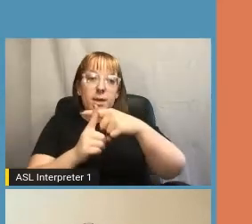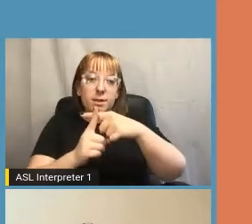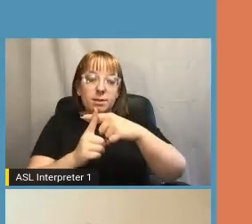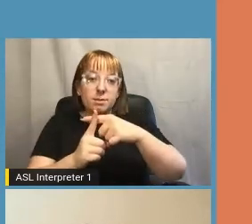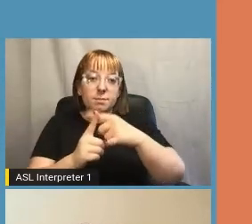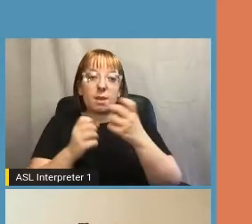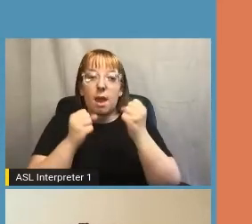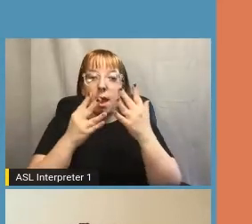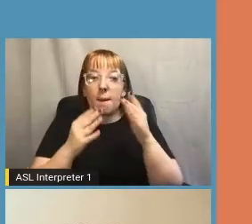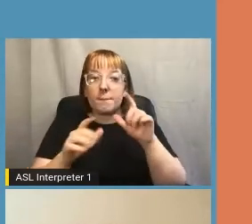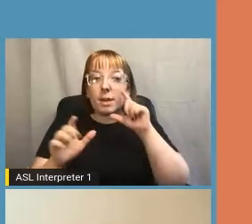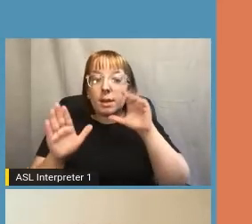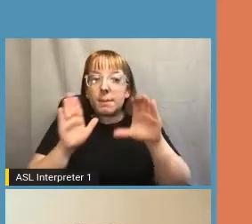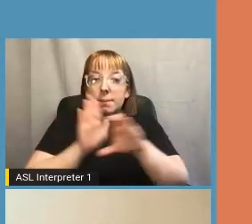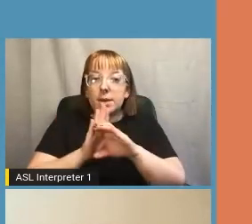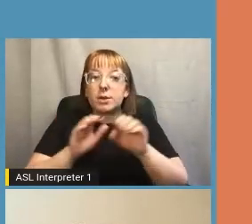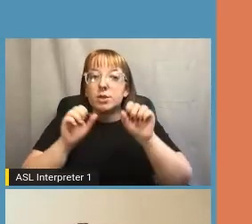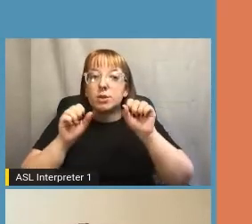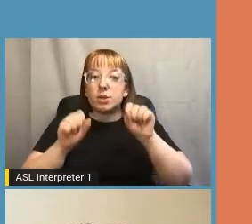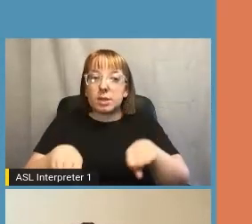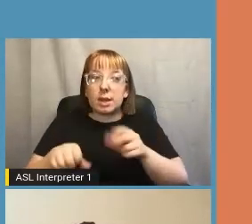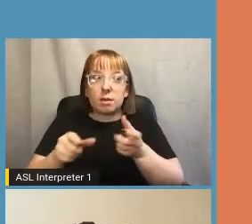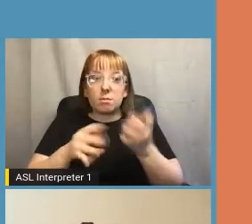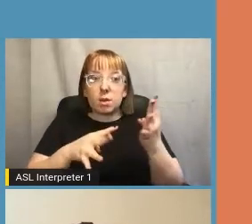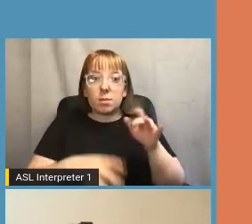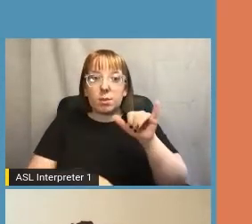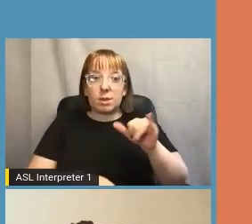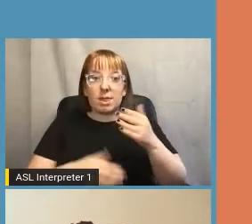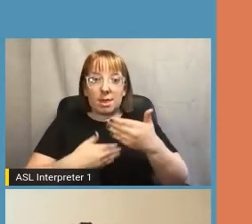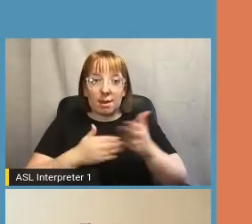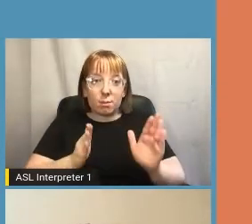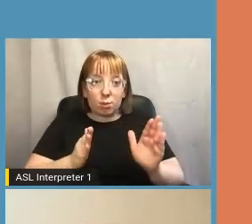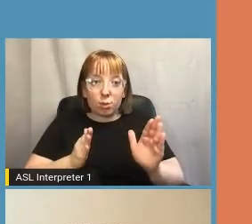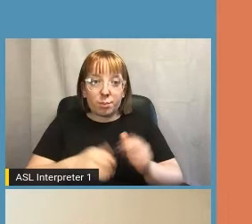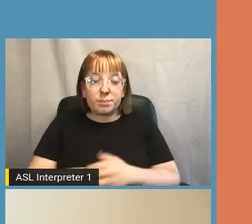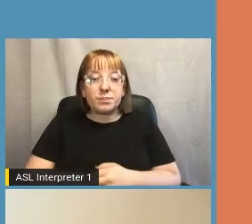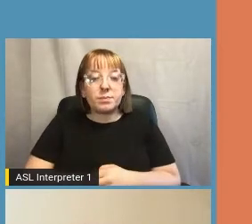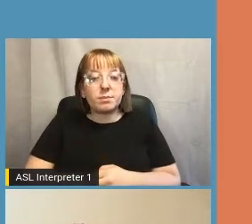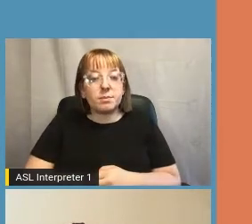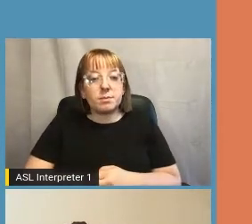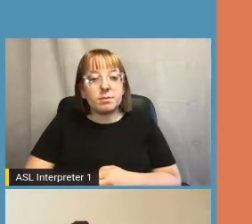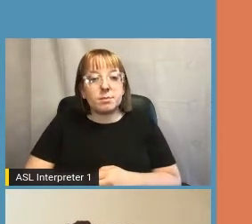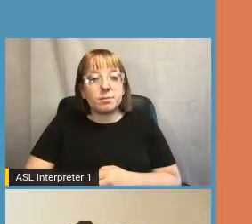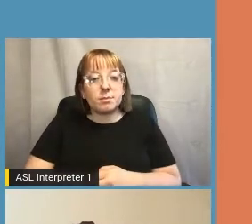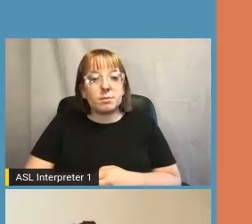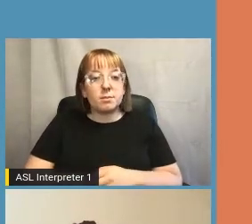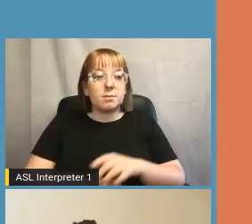how much uh storage you get to uh put the work in so as opposed to ibm i kind of had